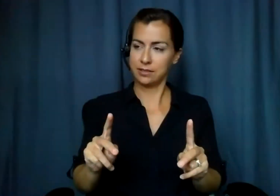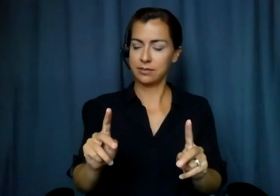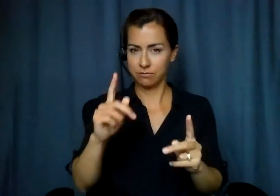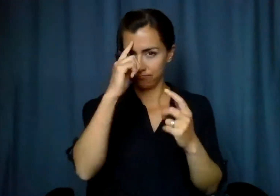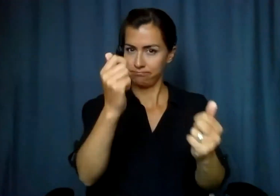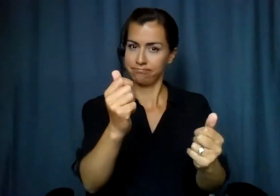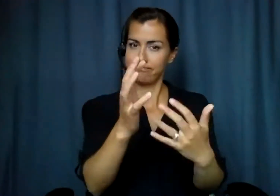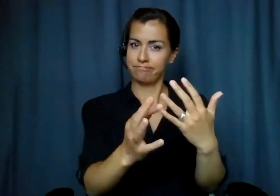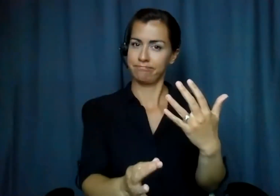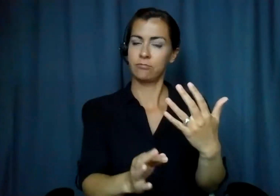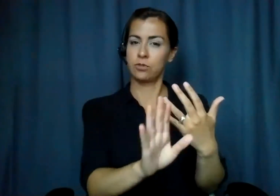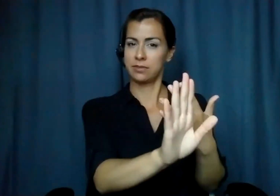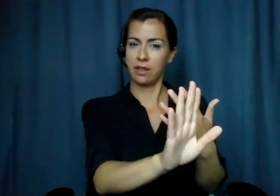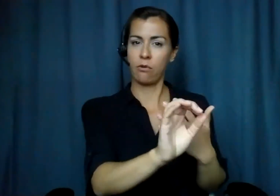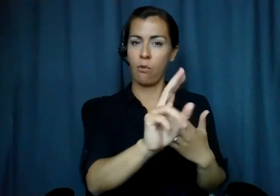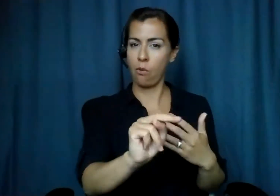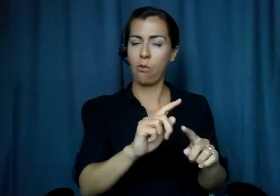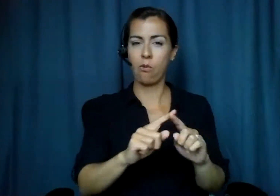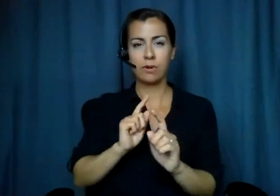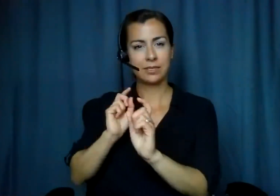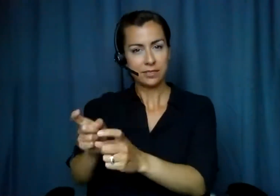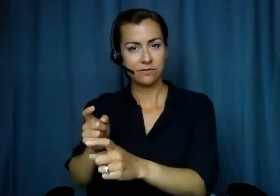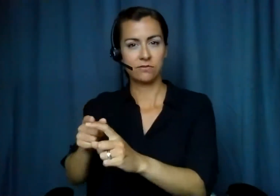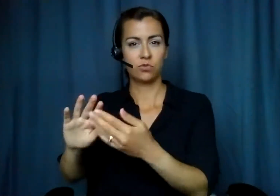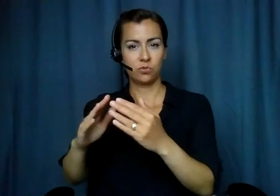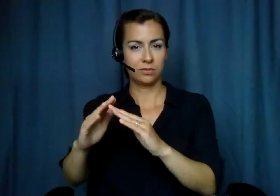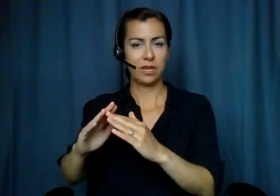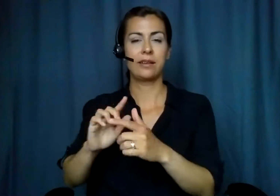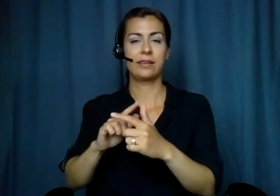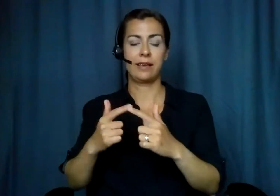using identity-first language. Some people prefer person-first